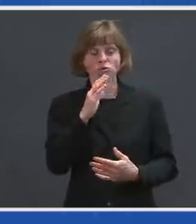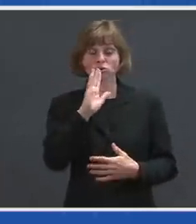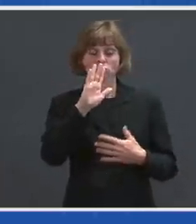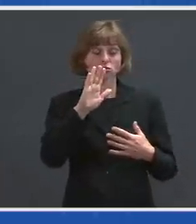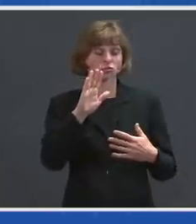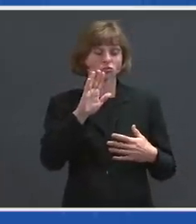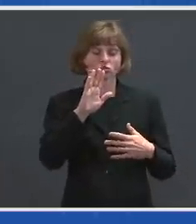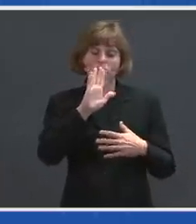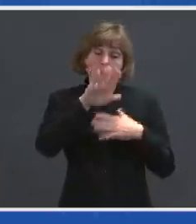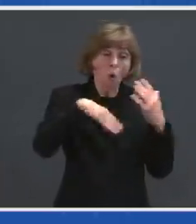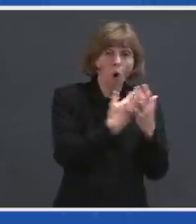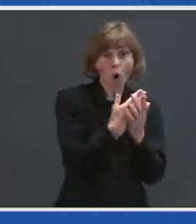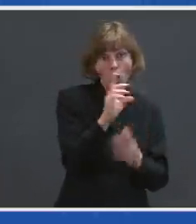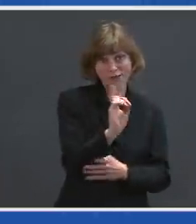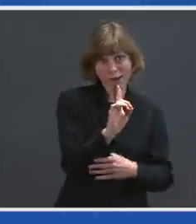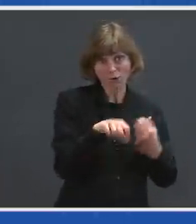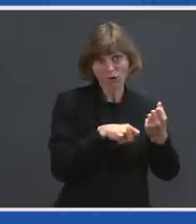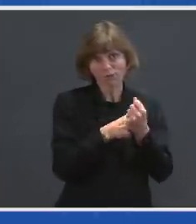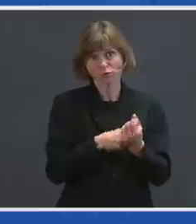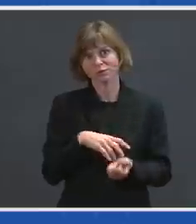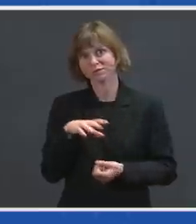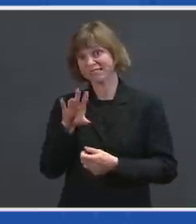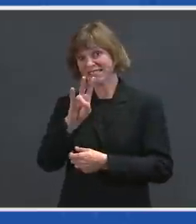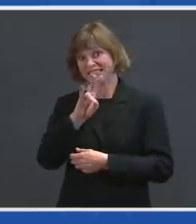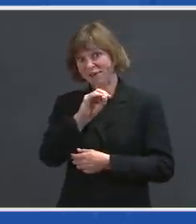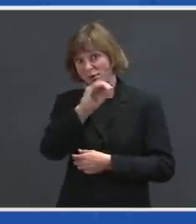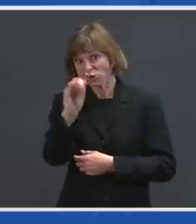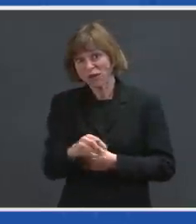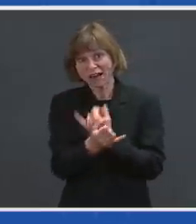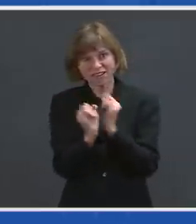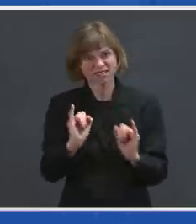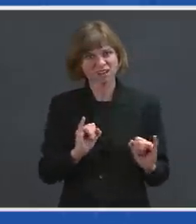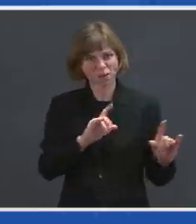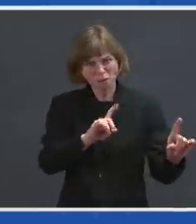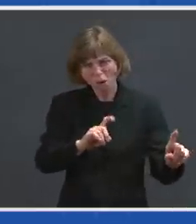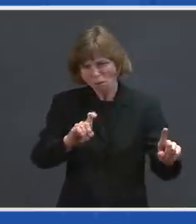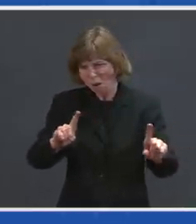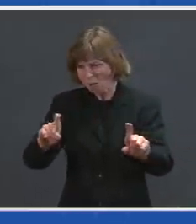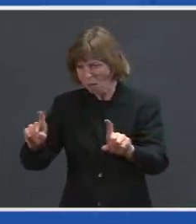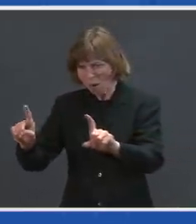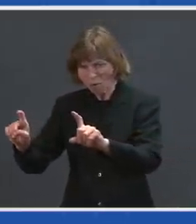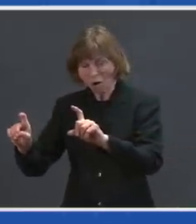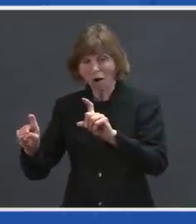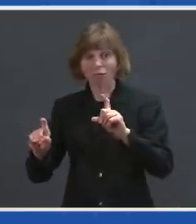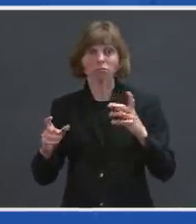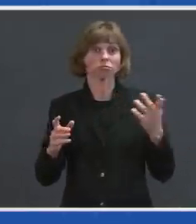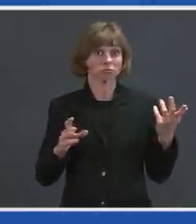more than 70 percent of independents. In poll after poll, 60 percent of Republicans --